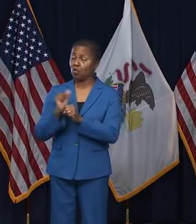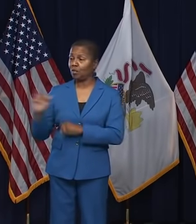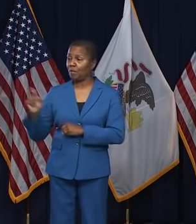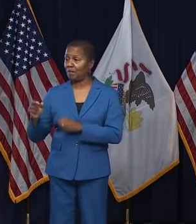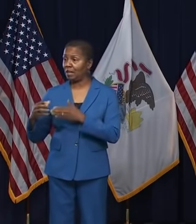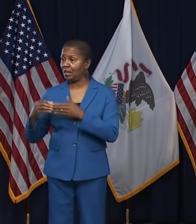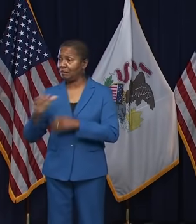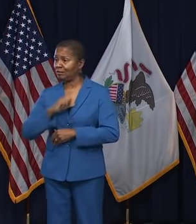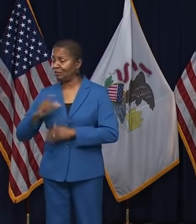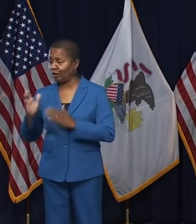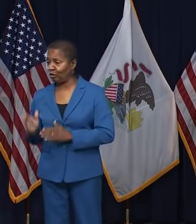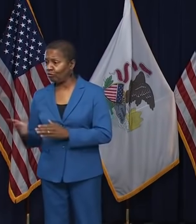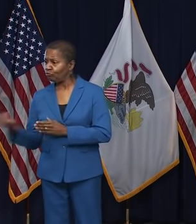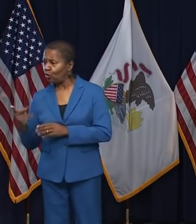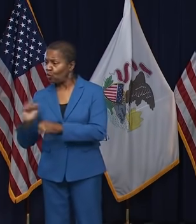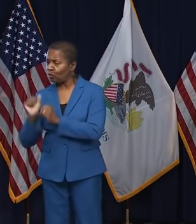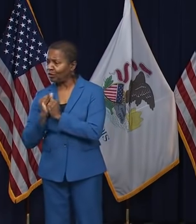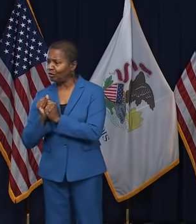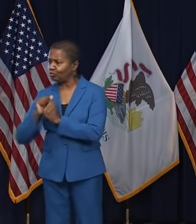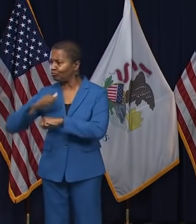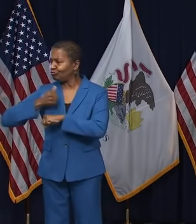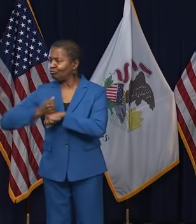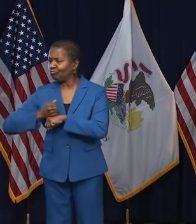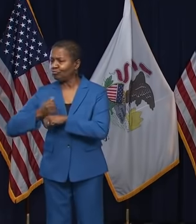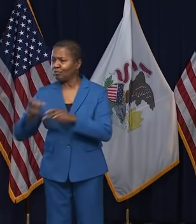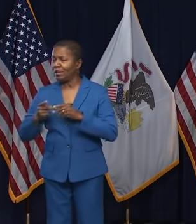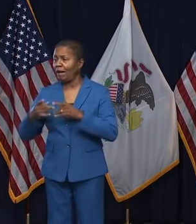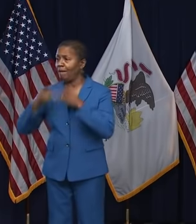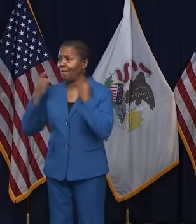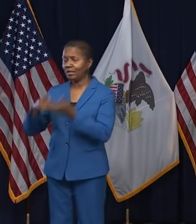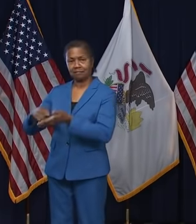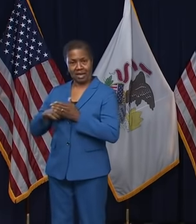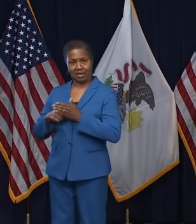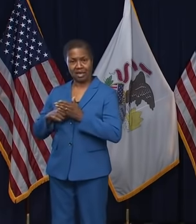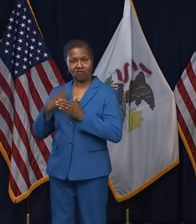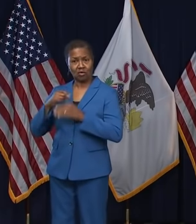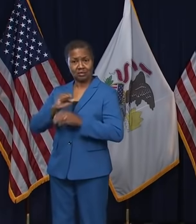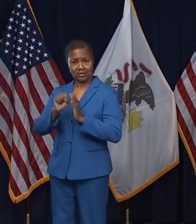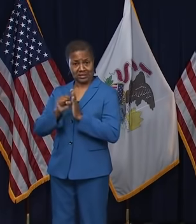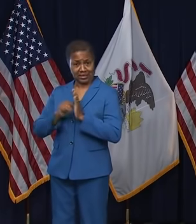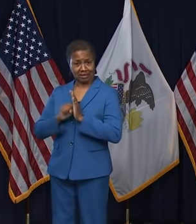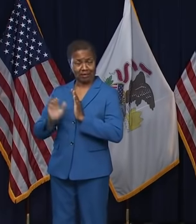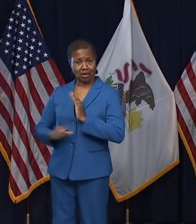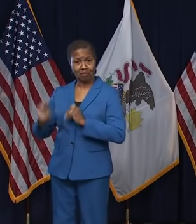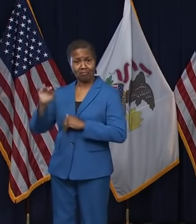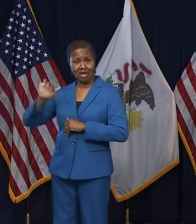in this pandemic- I worked with